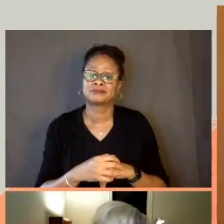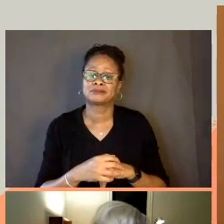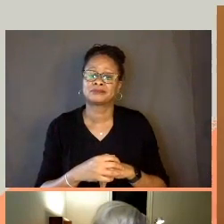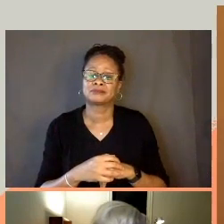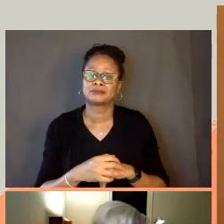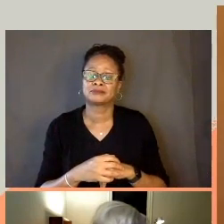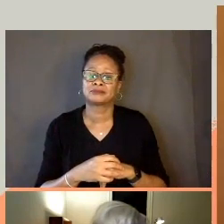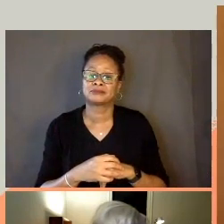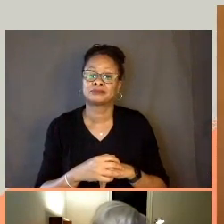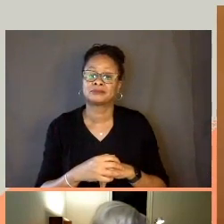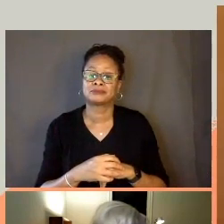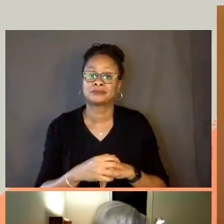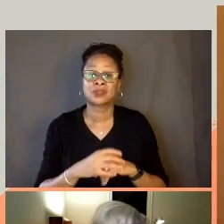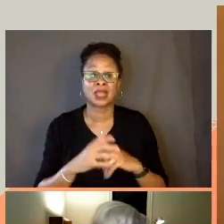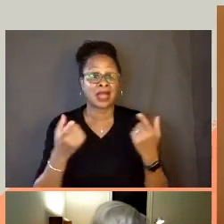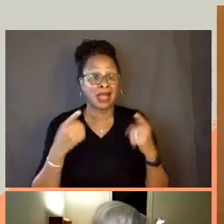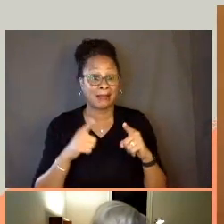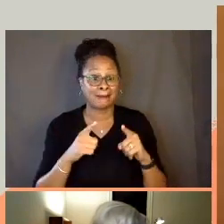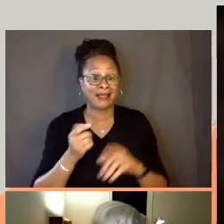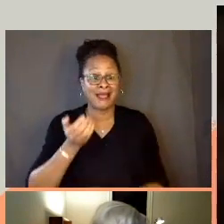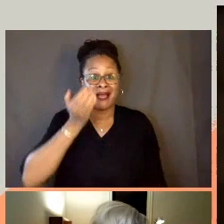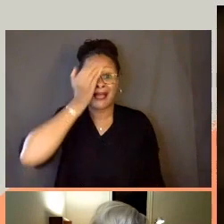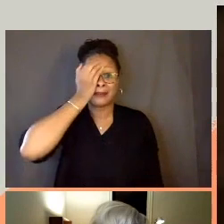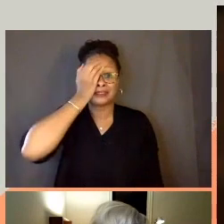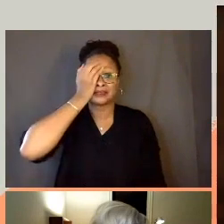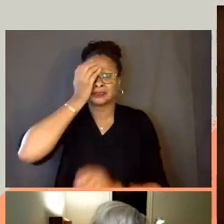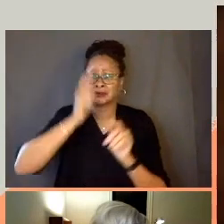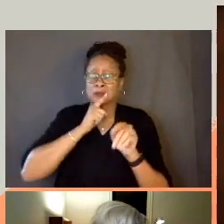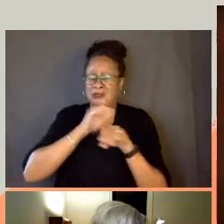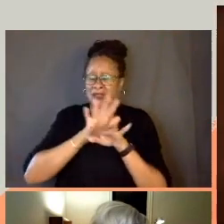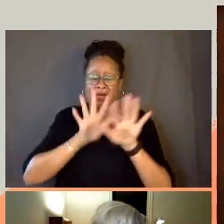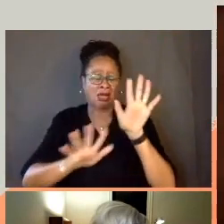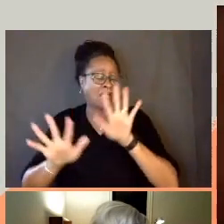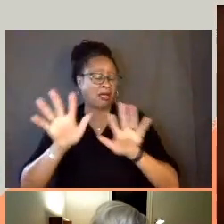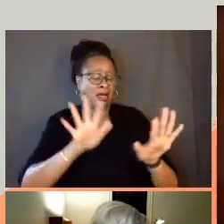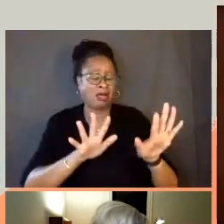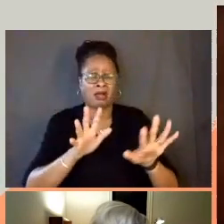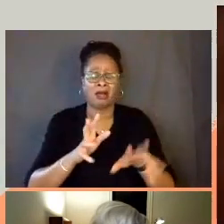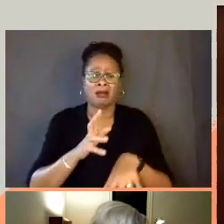When I put the eye patch on, I literally couldn't see anything. So all I did was sleep.